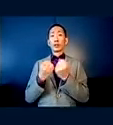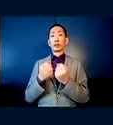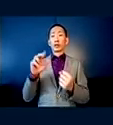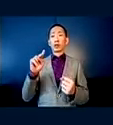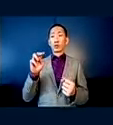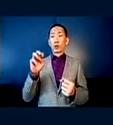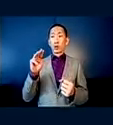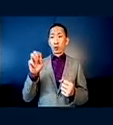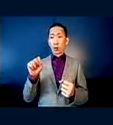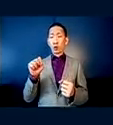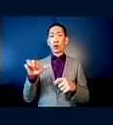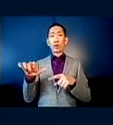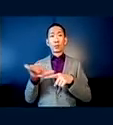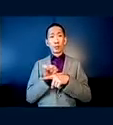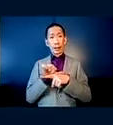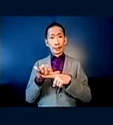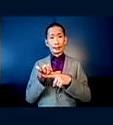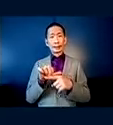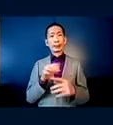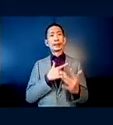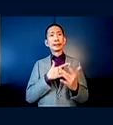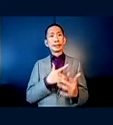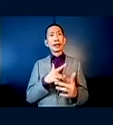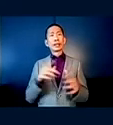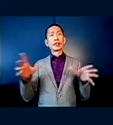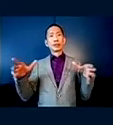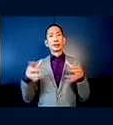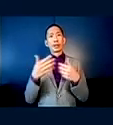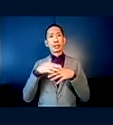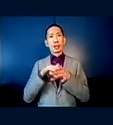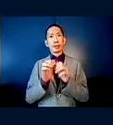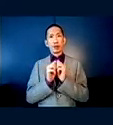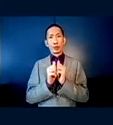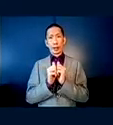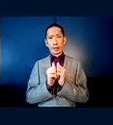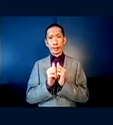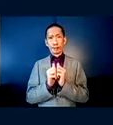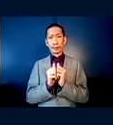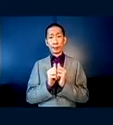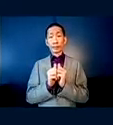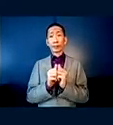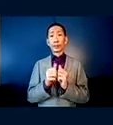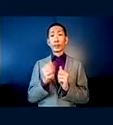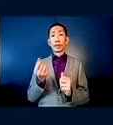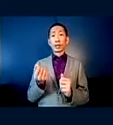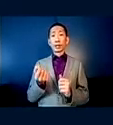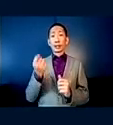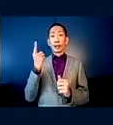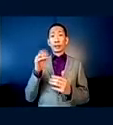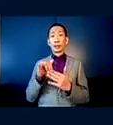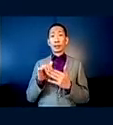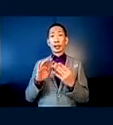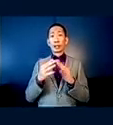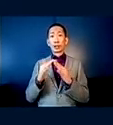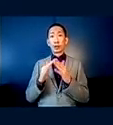SO, YOU KNOW, SOCIAL NORMS, SOCIAL PRACTICES TEND TO COME TOGETHER.